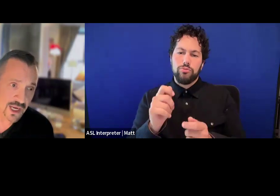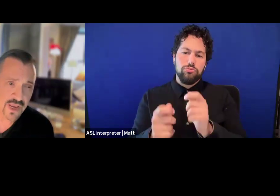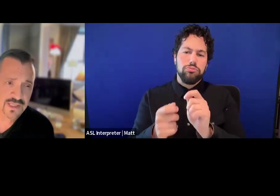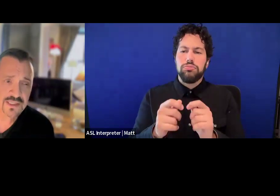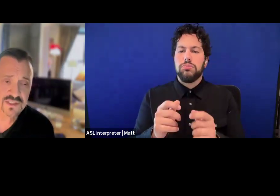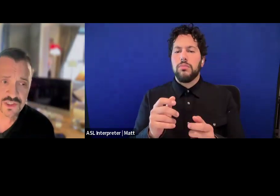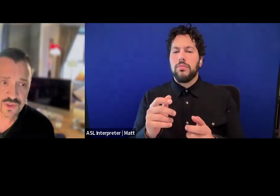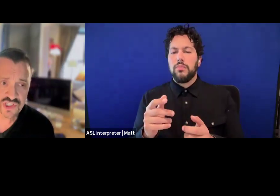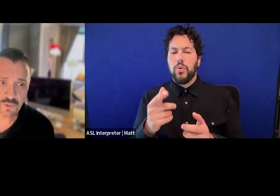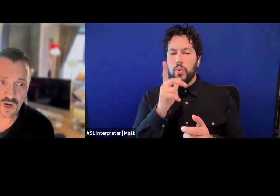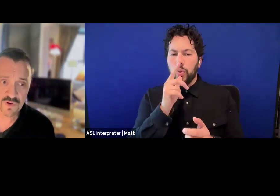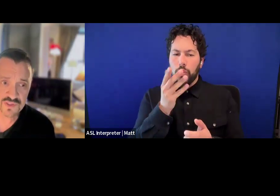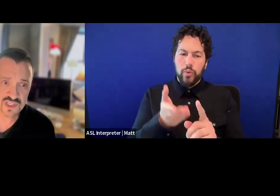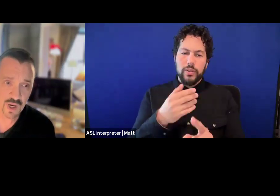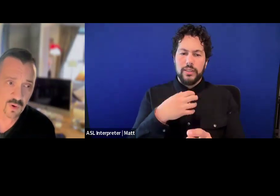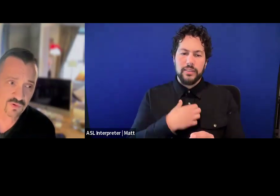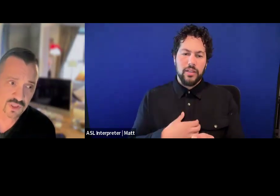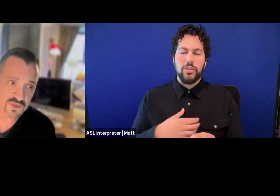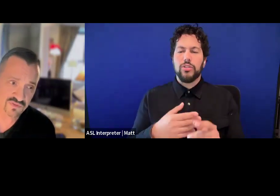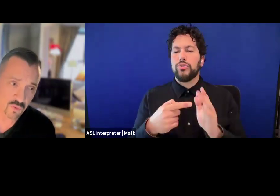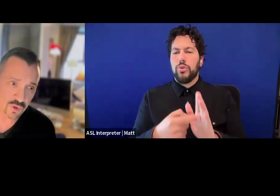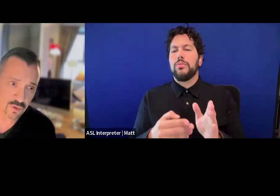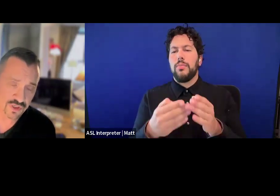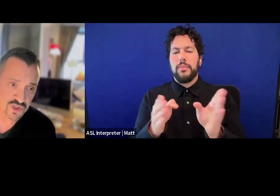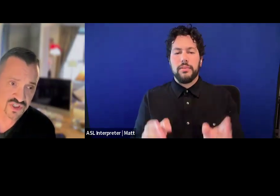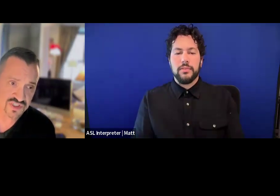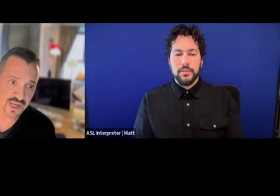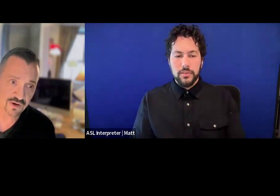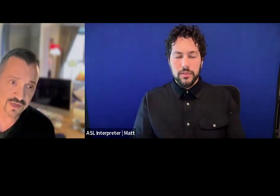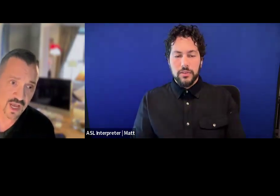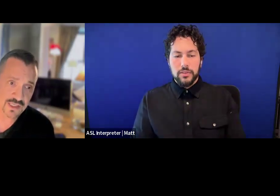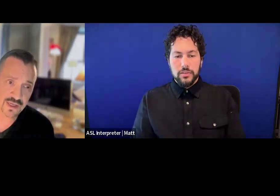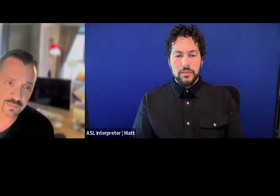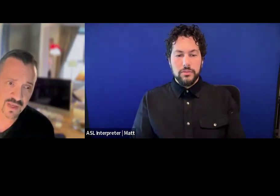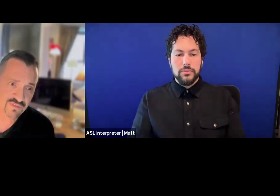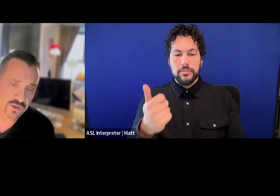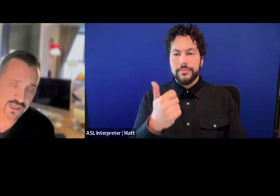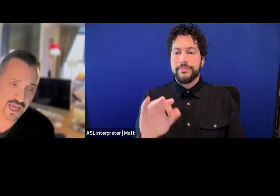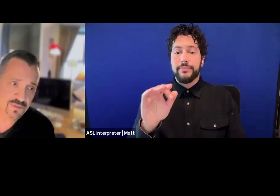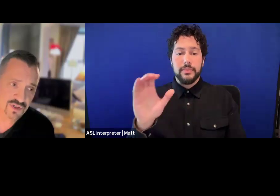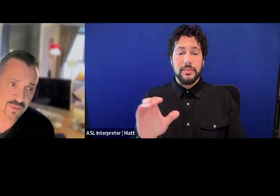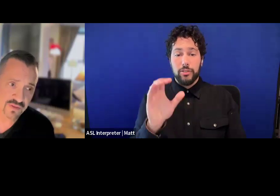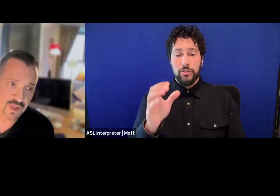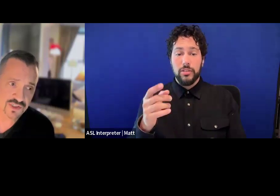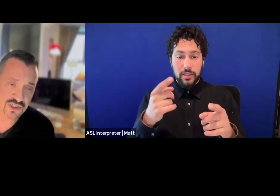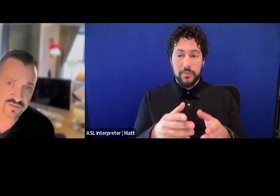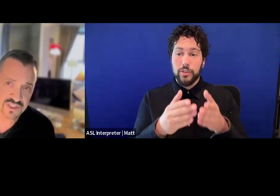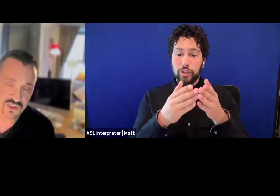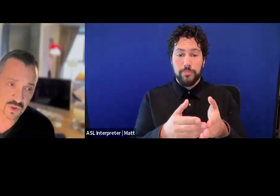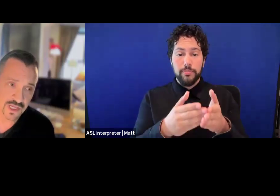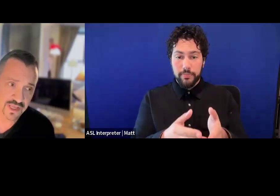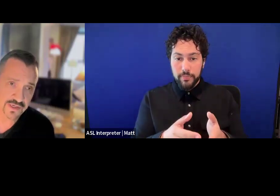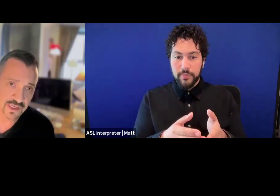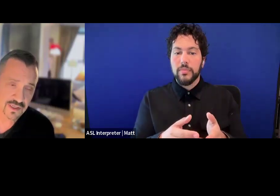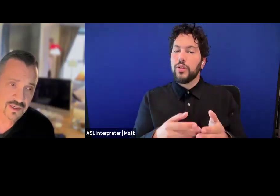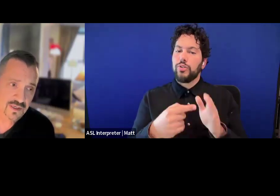In the 19th century ship offers us a powerful glimpse of a world in which desire had not yet been fully captured by the logics of sexual identity.